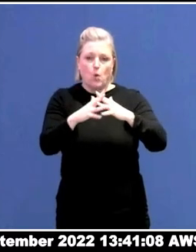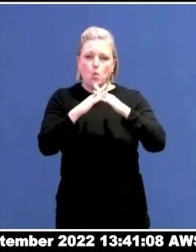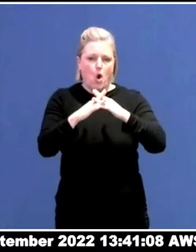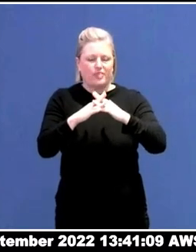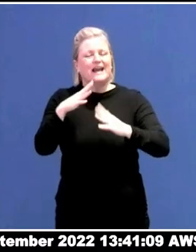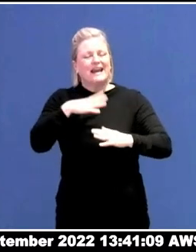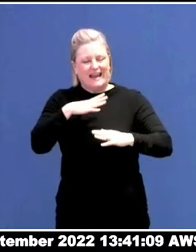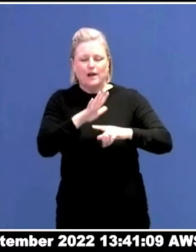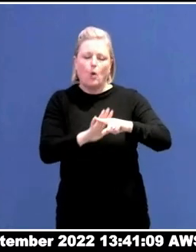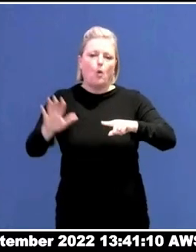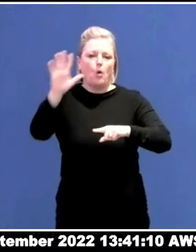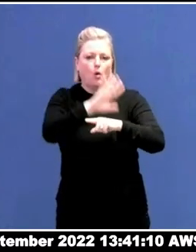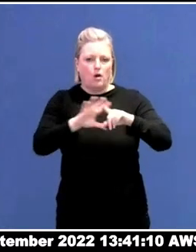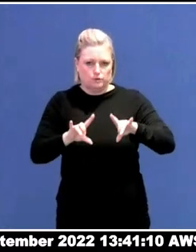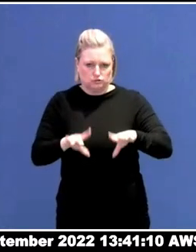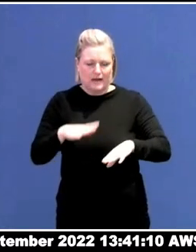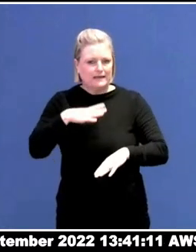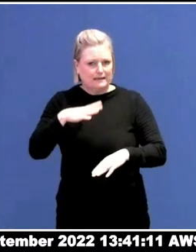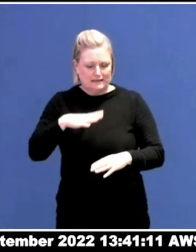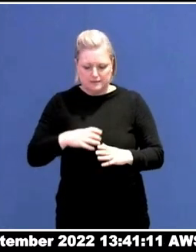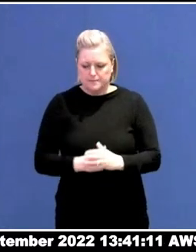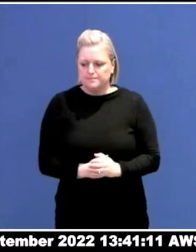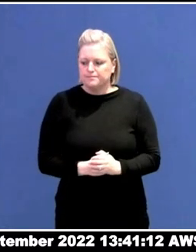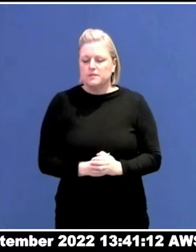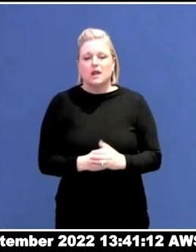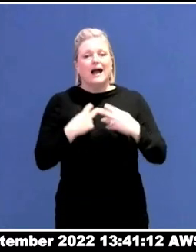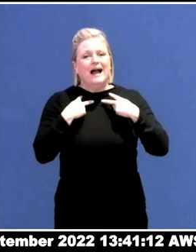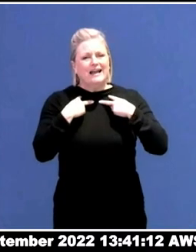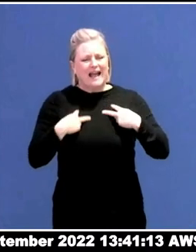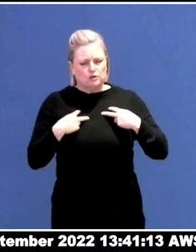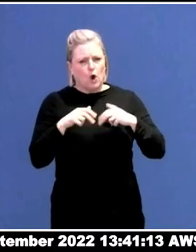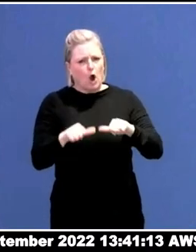I would now like to move to the situation with detention centres and prisons